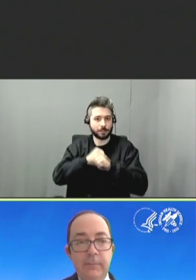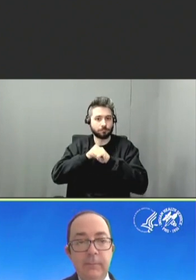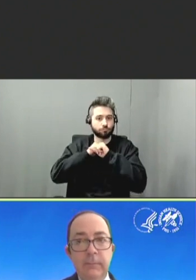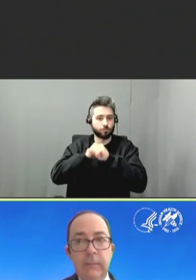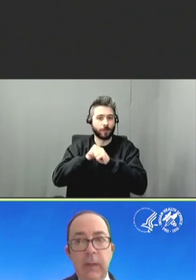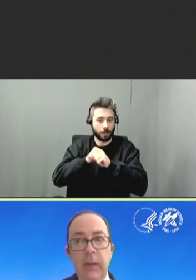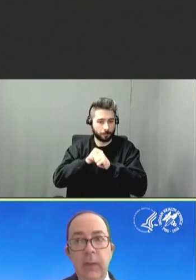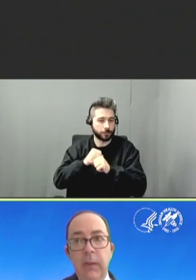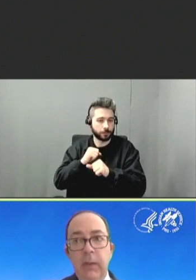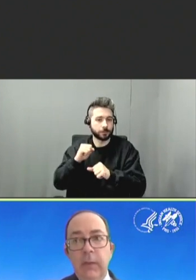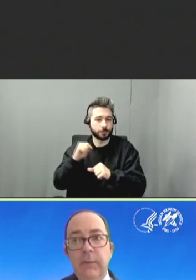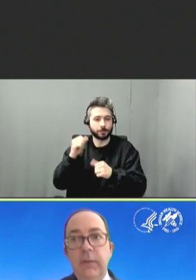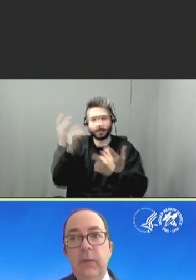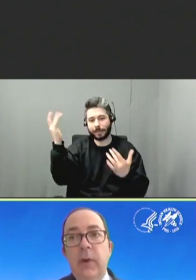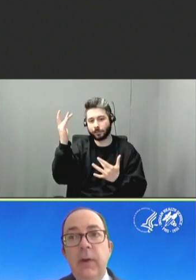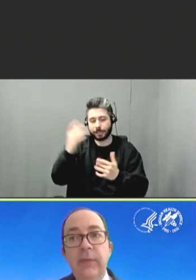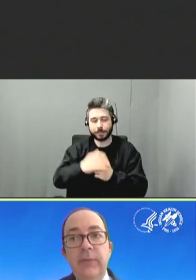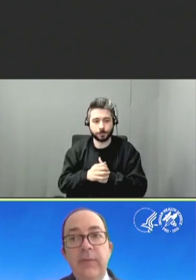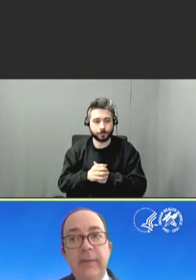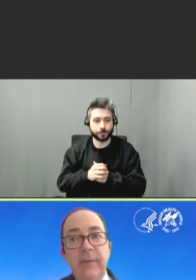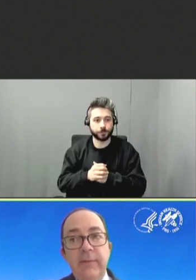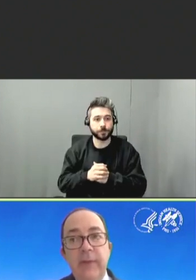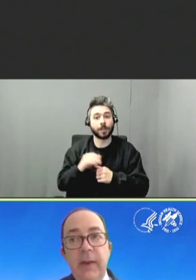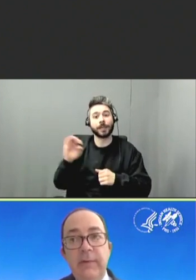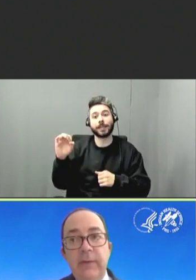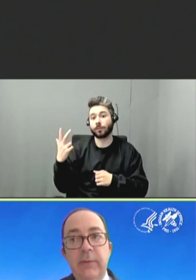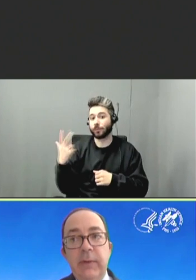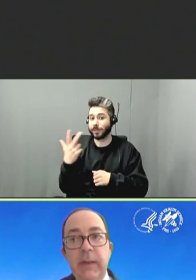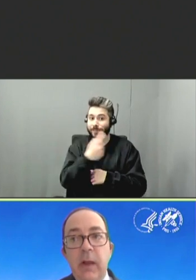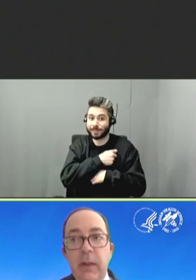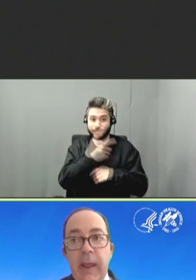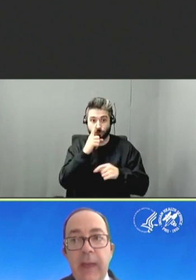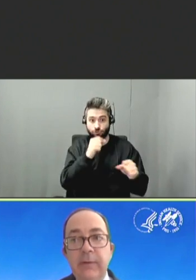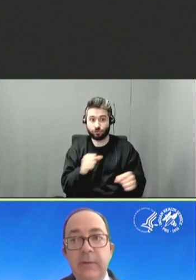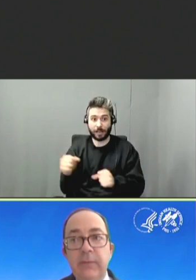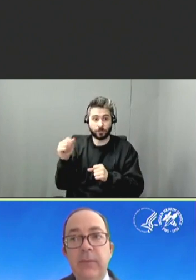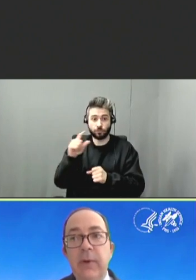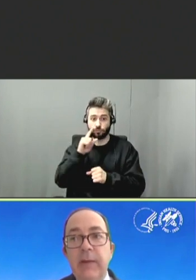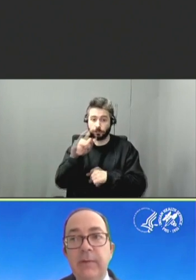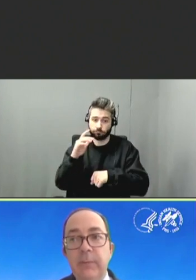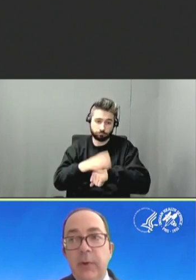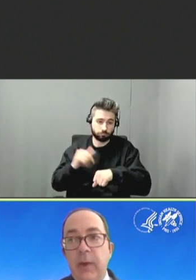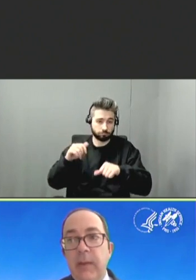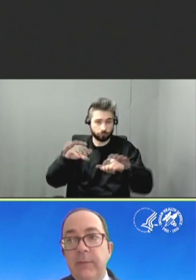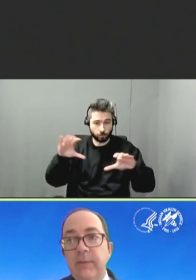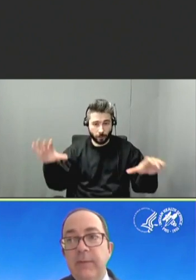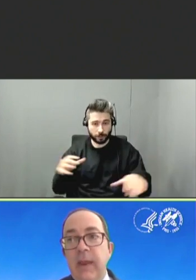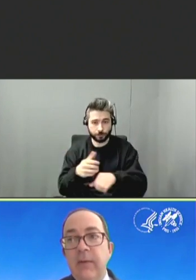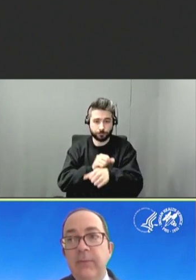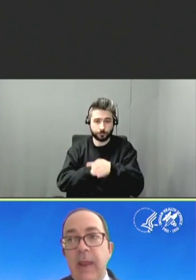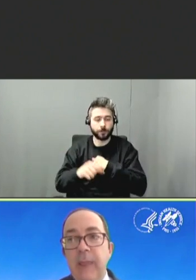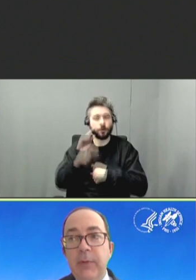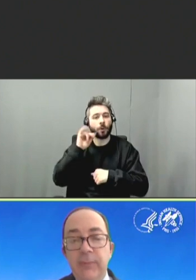So, our E3 vaccine strategy is really a call to action for IHS programs and staff to amplify